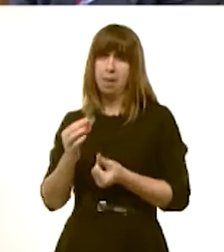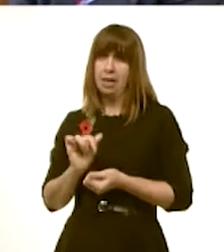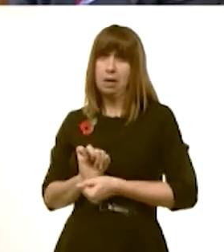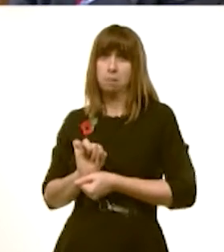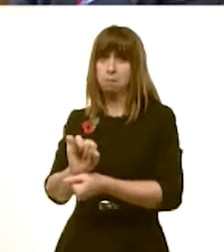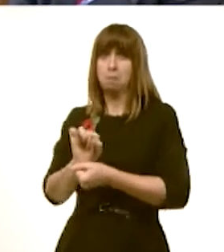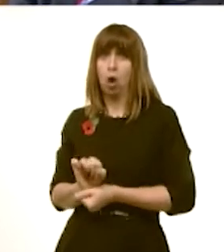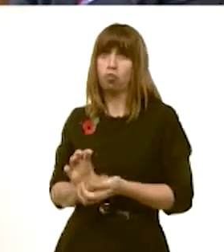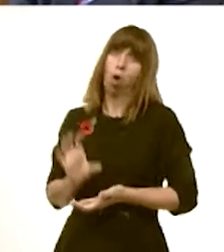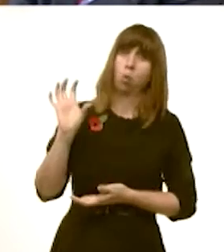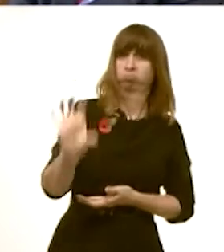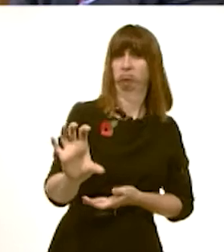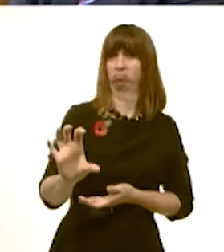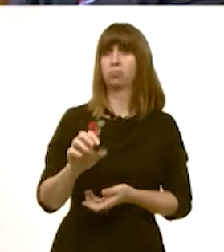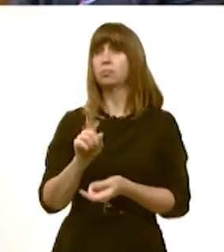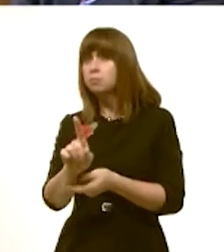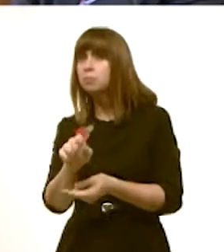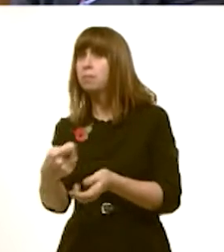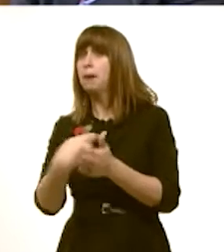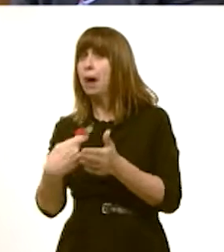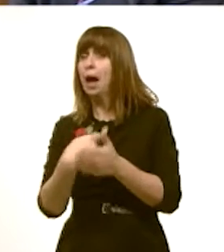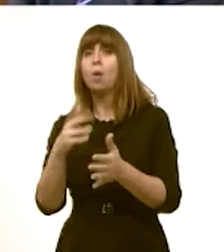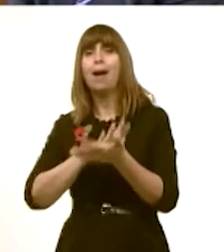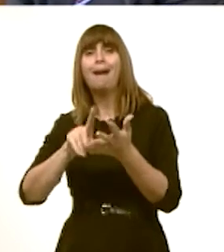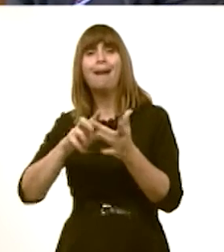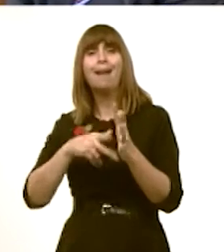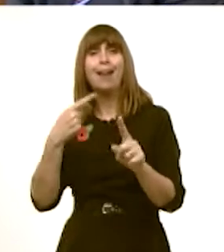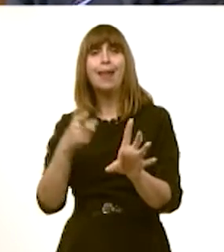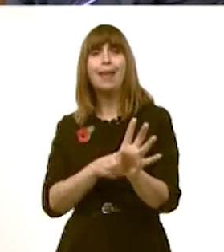There is no coherent overall energy policy being put forward by the UK Government.